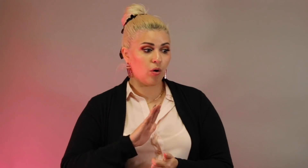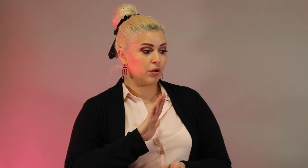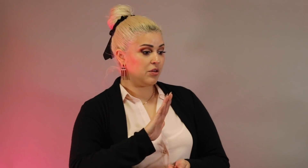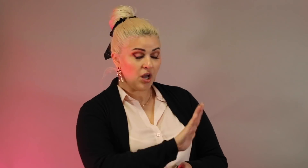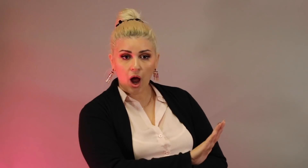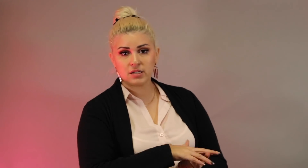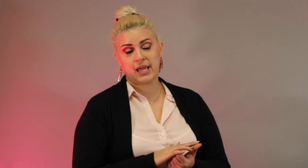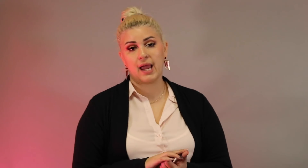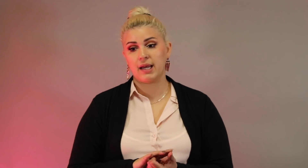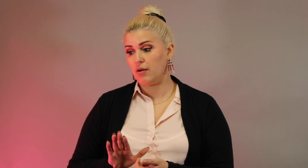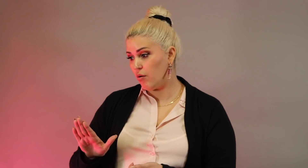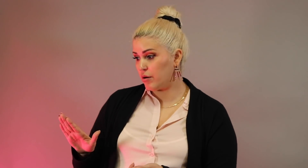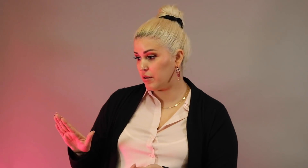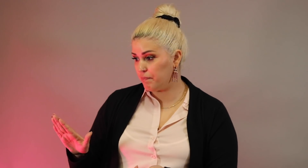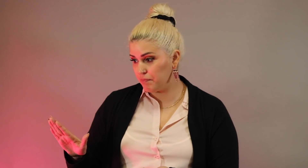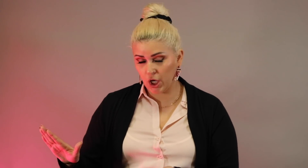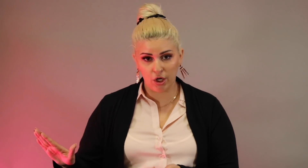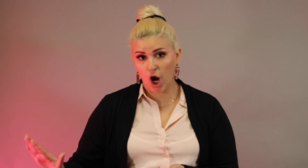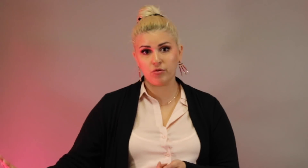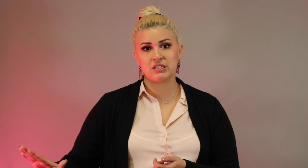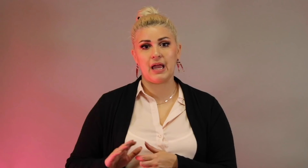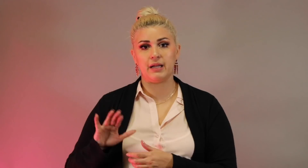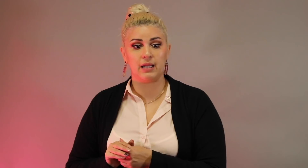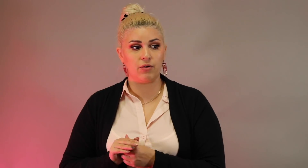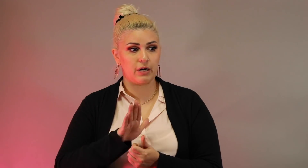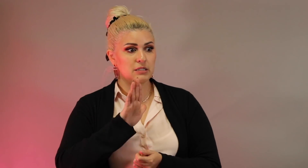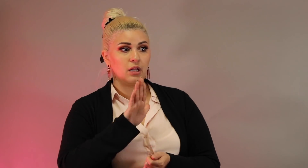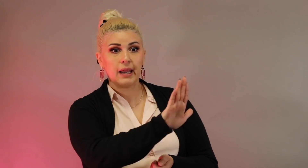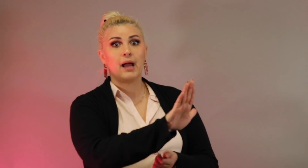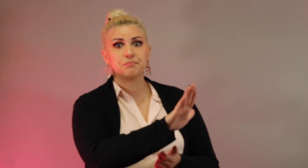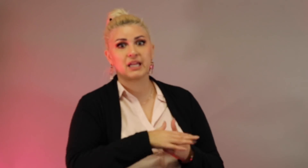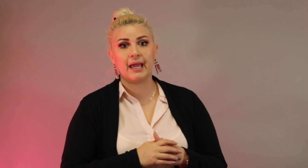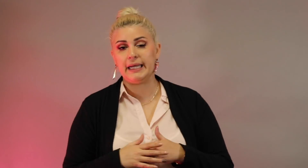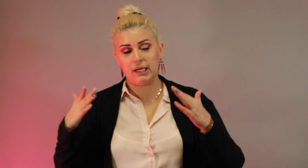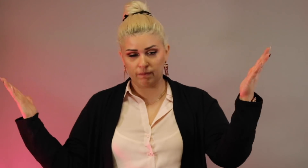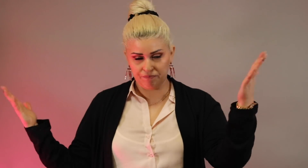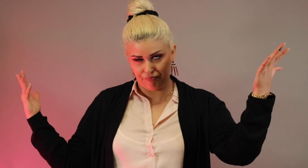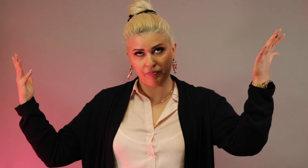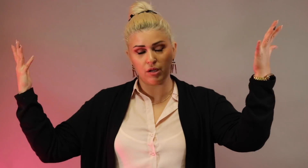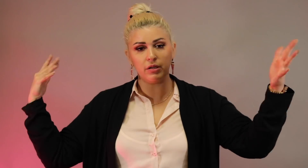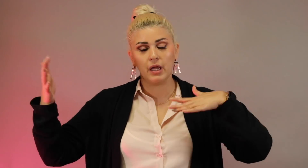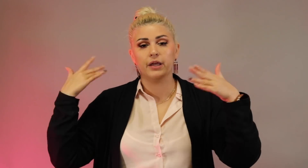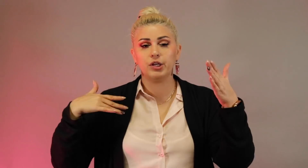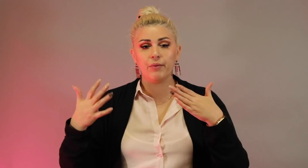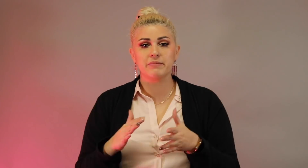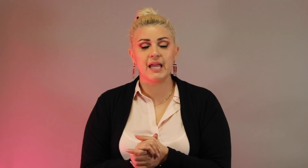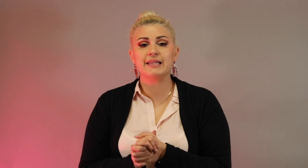or the dog's candy or the goat's candy, or it's the lamp's candy. You get what I'm saying?